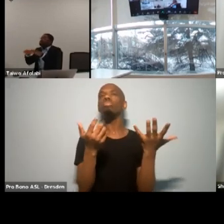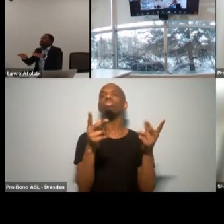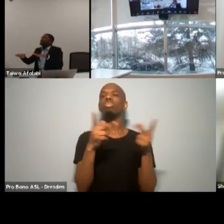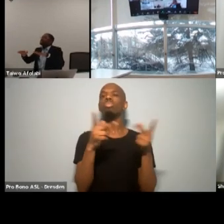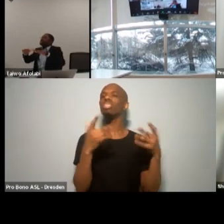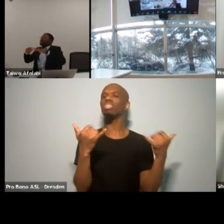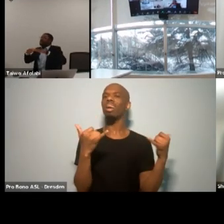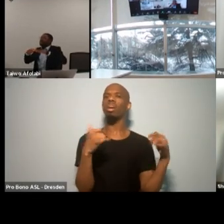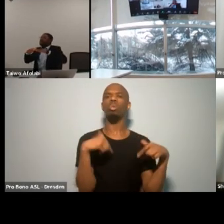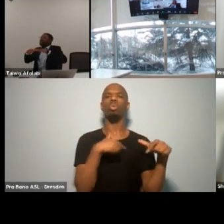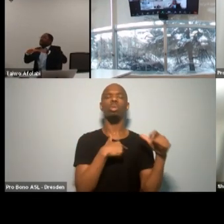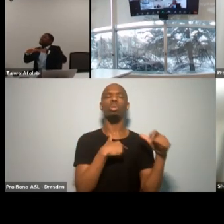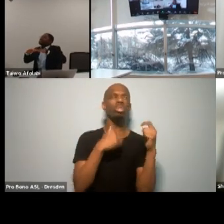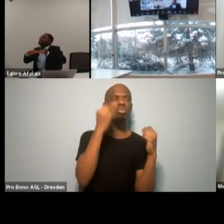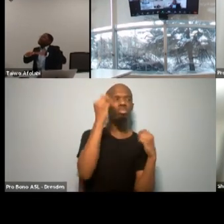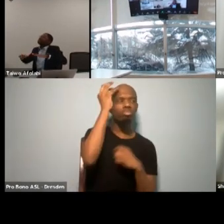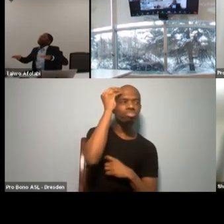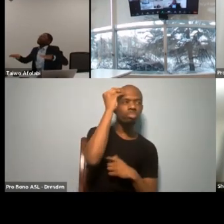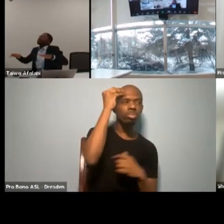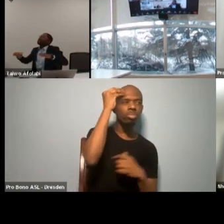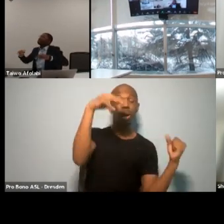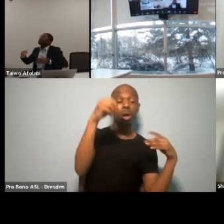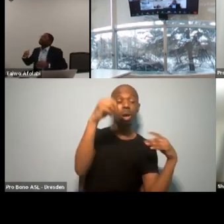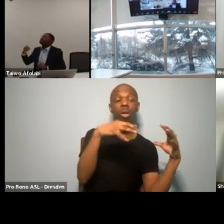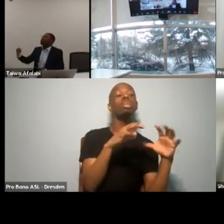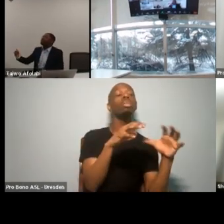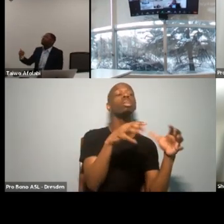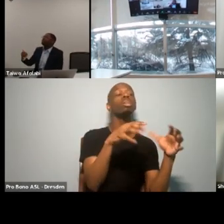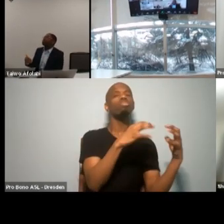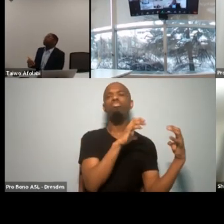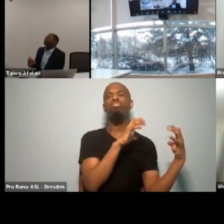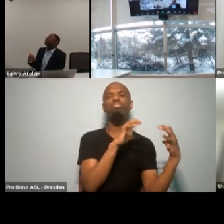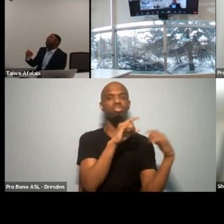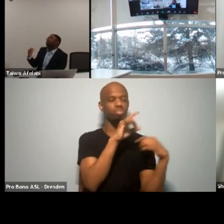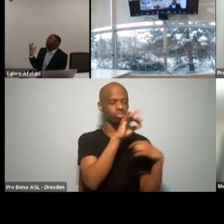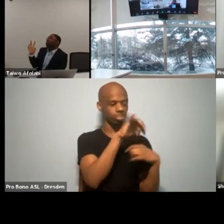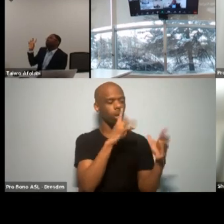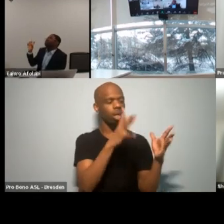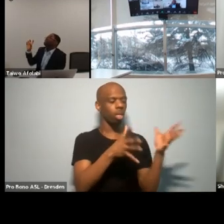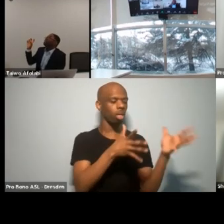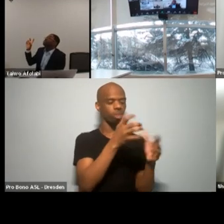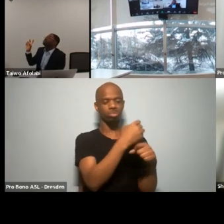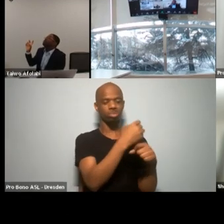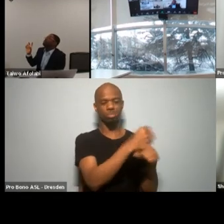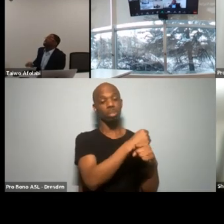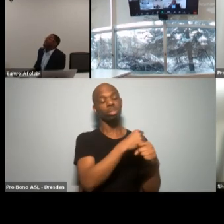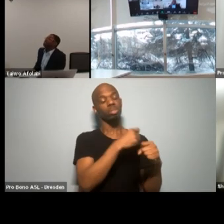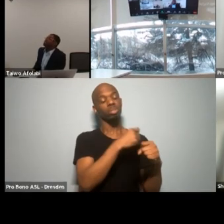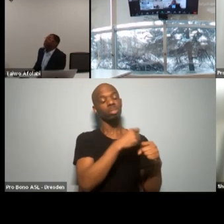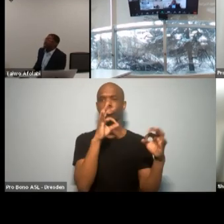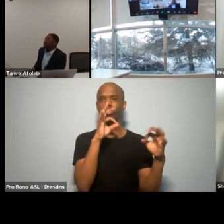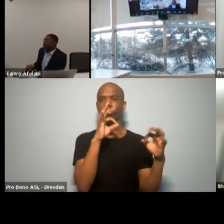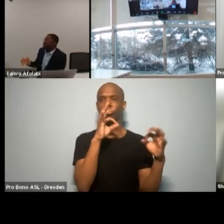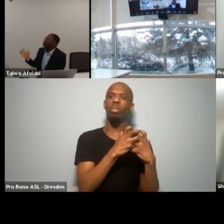to create an enabling environment for, you know, for cultural diplomats, as it were.